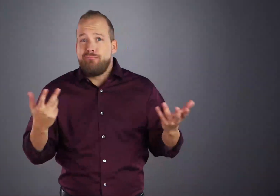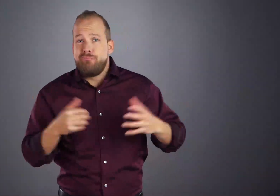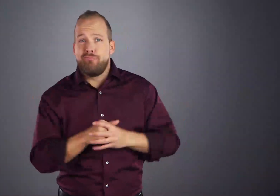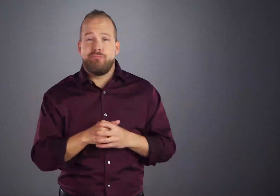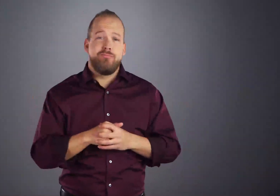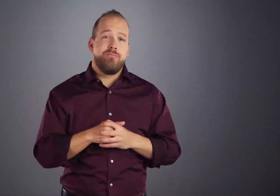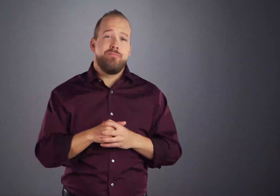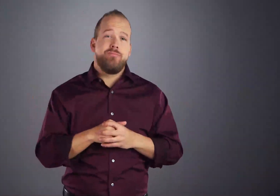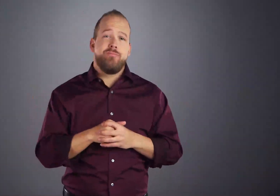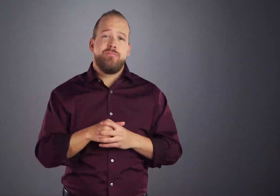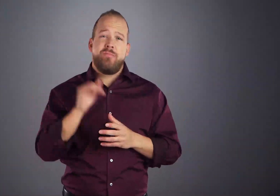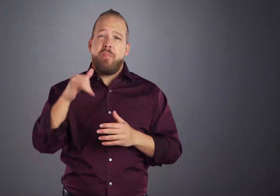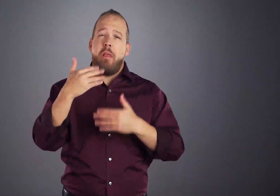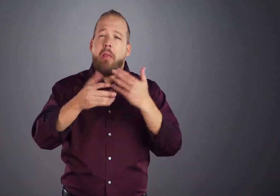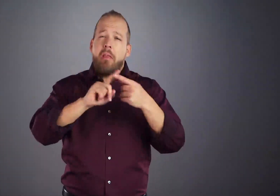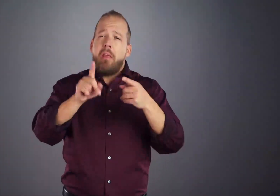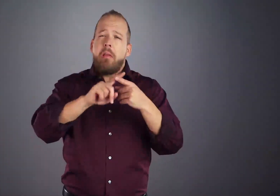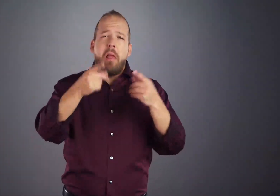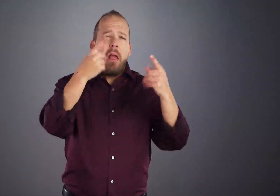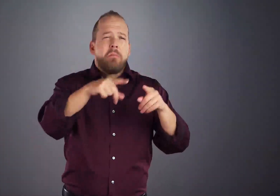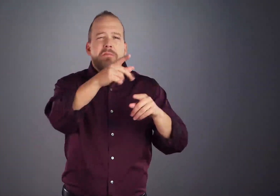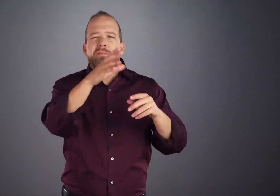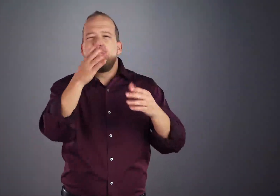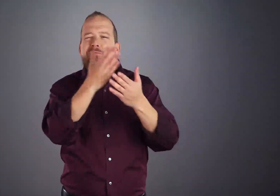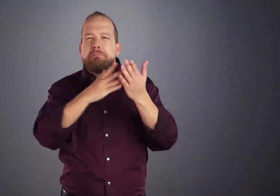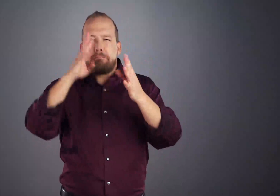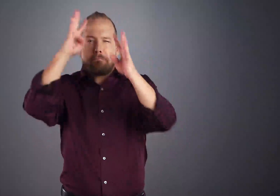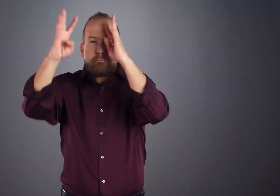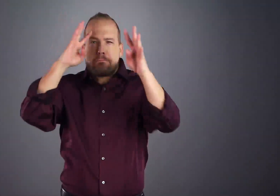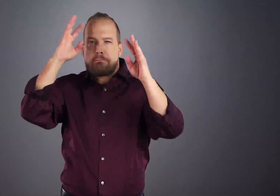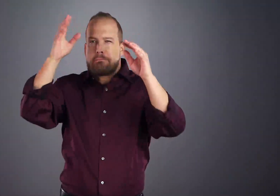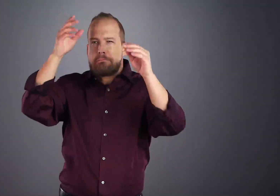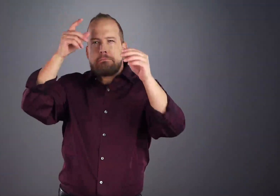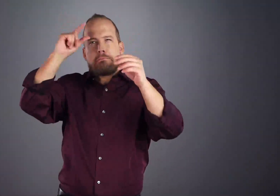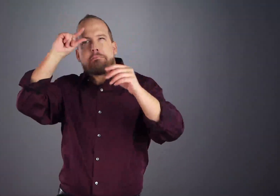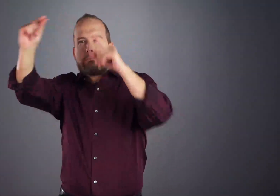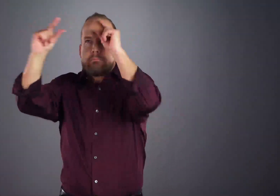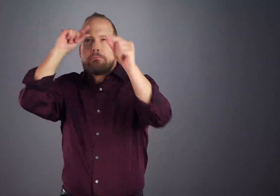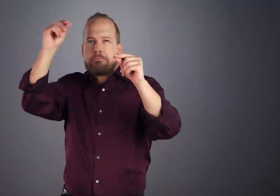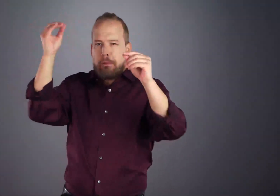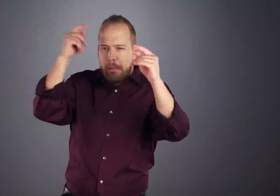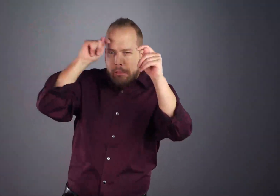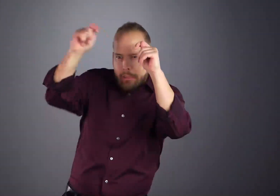My intellectual heroes, the chemists, the astronomers, even the evolutionists,